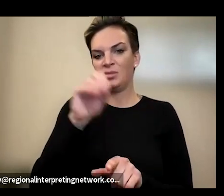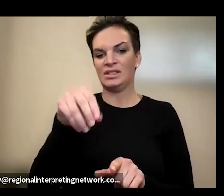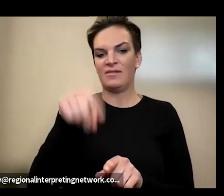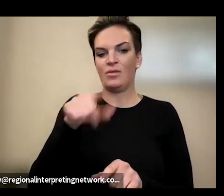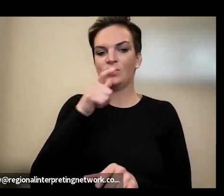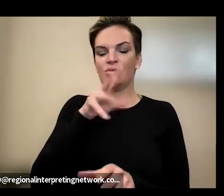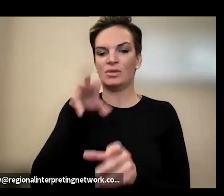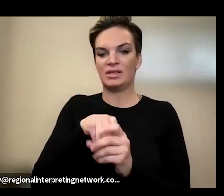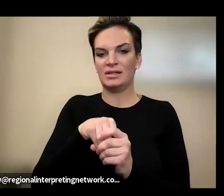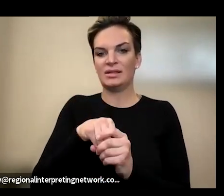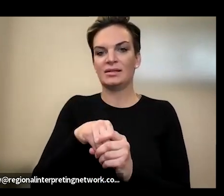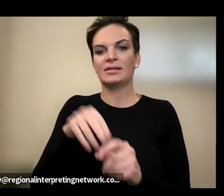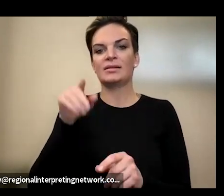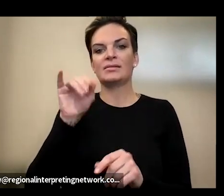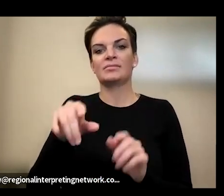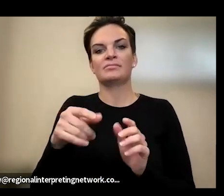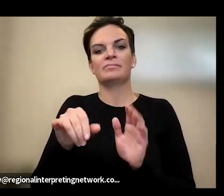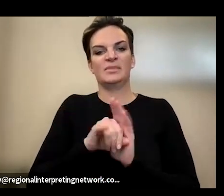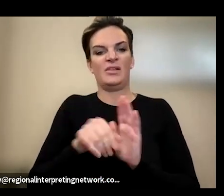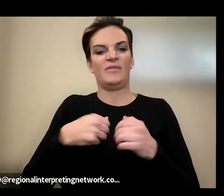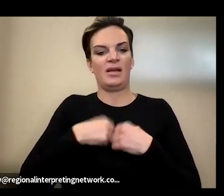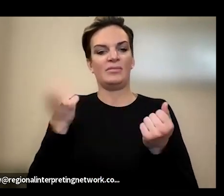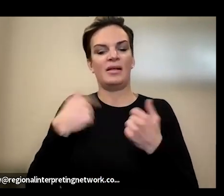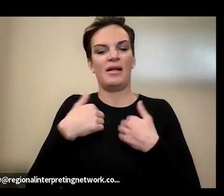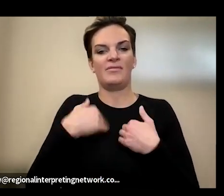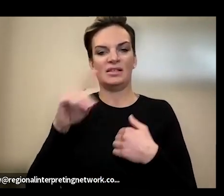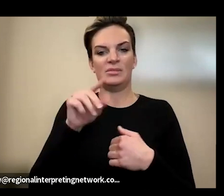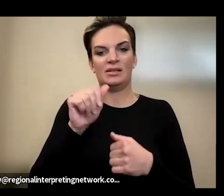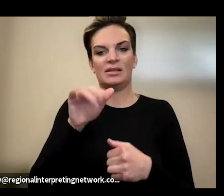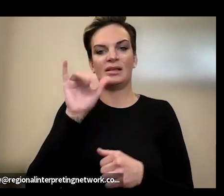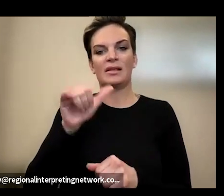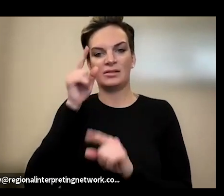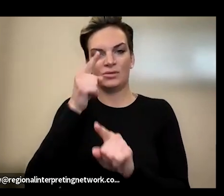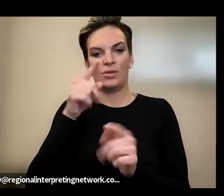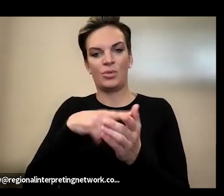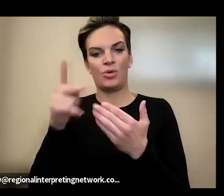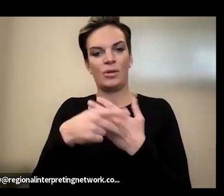identifying as living with a disability. And that is the goal of the program - to ensure those who are